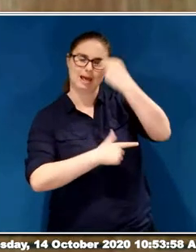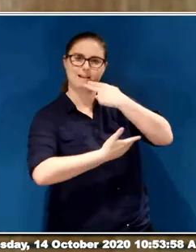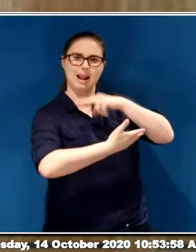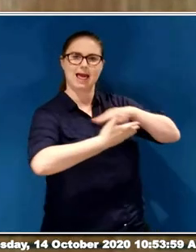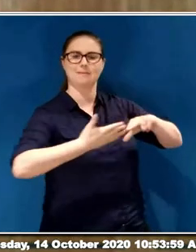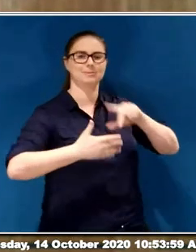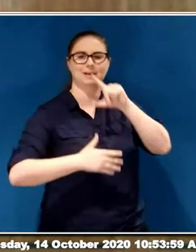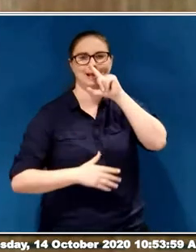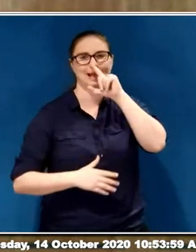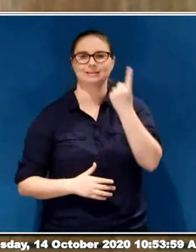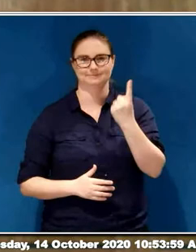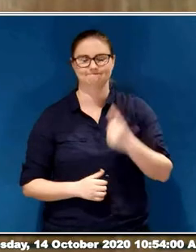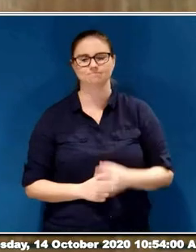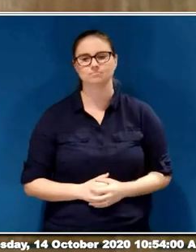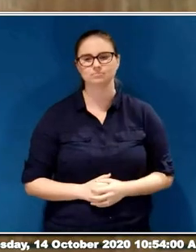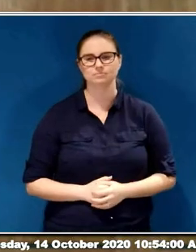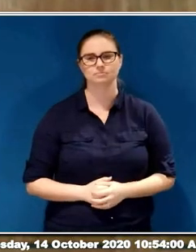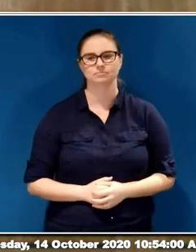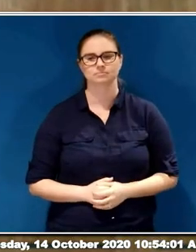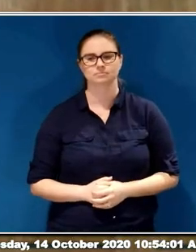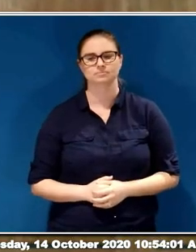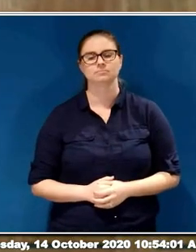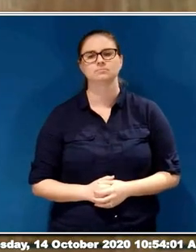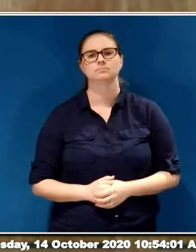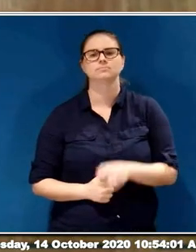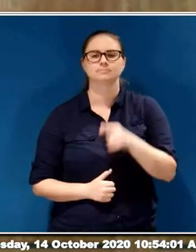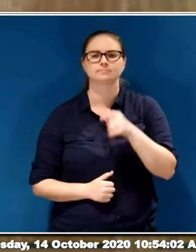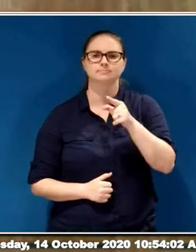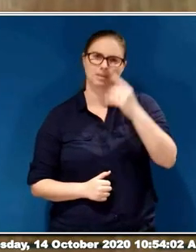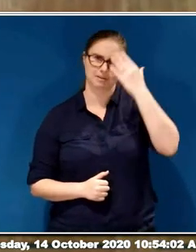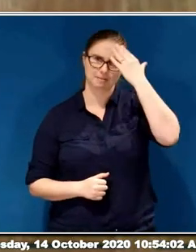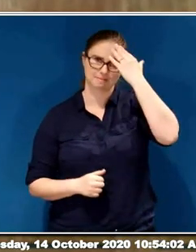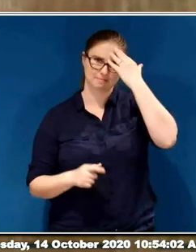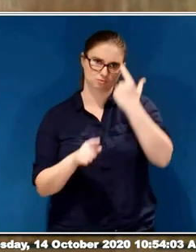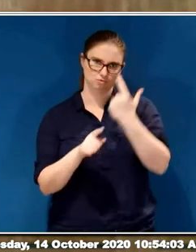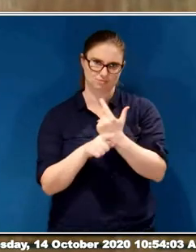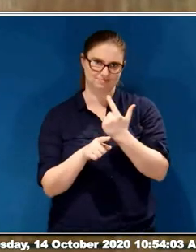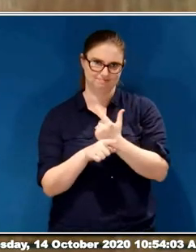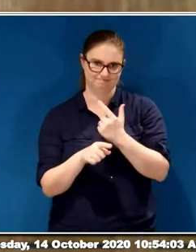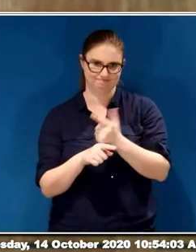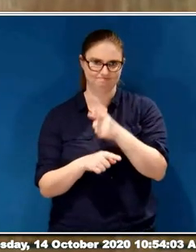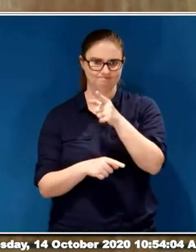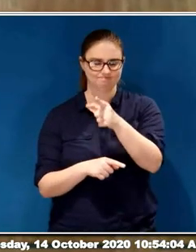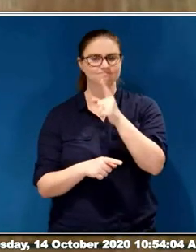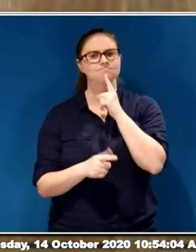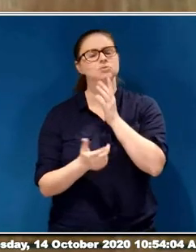That conversation finished with the Principal asking what advice